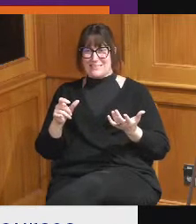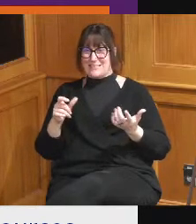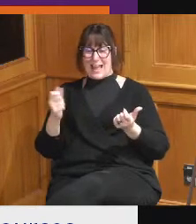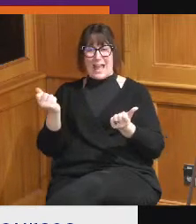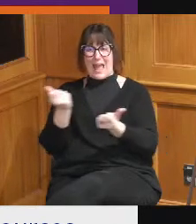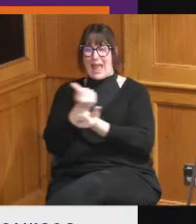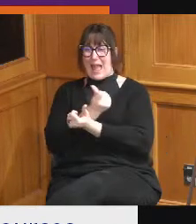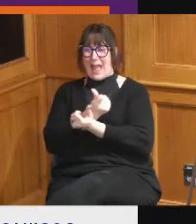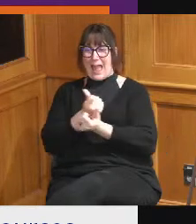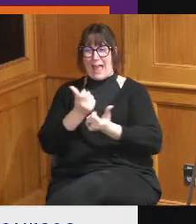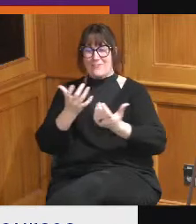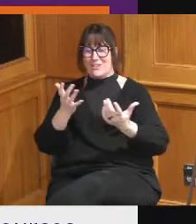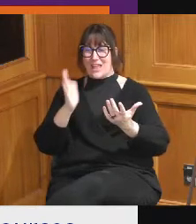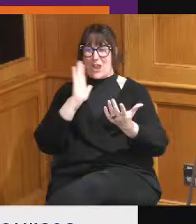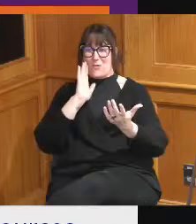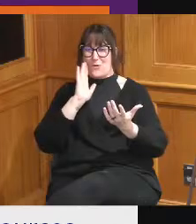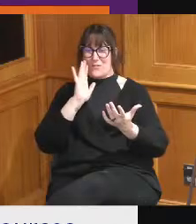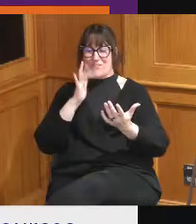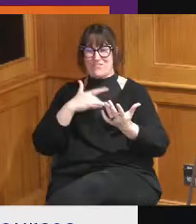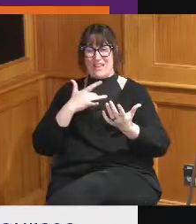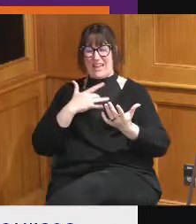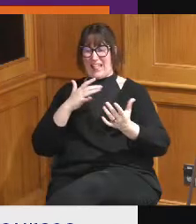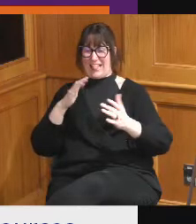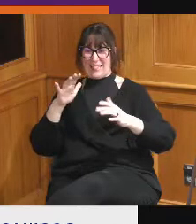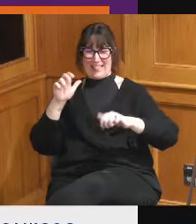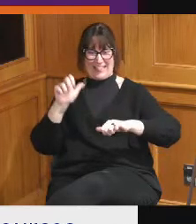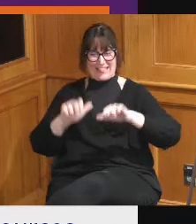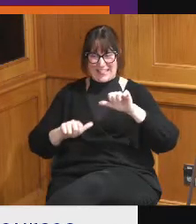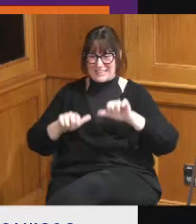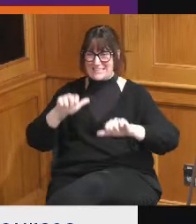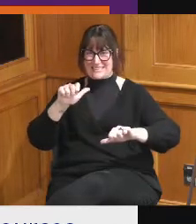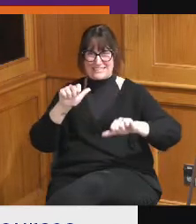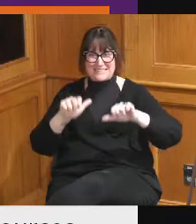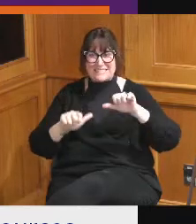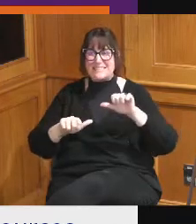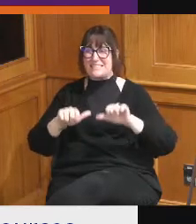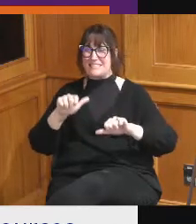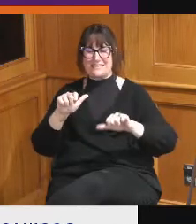to be a lot of uncertainty in the market about HUD has an enormous role to play in everything